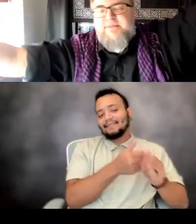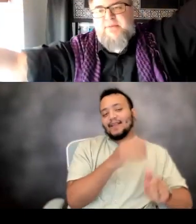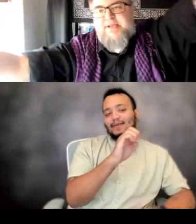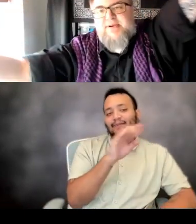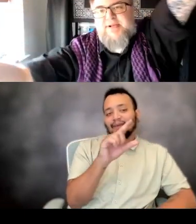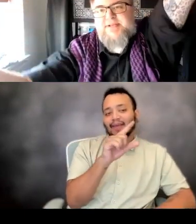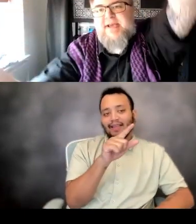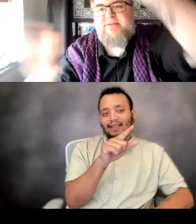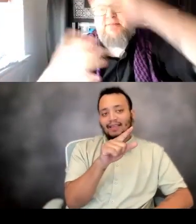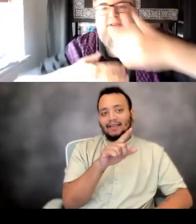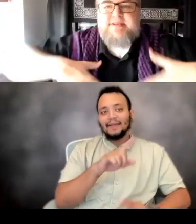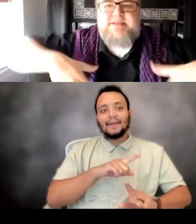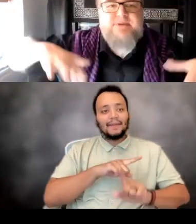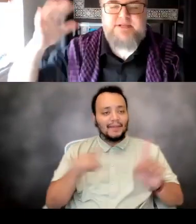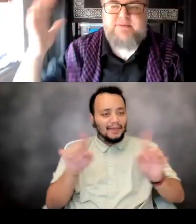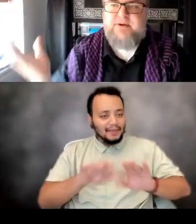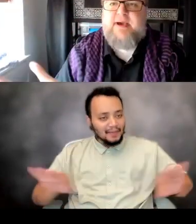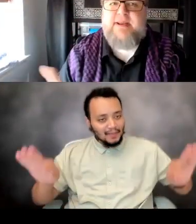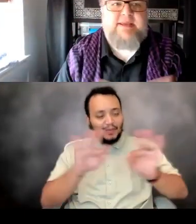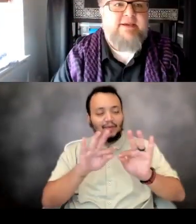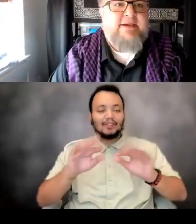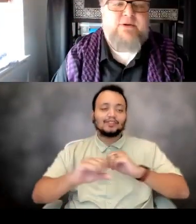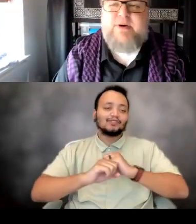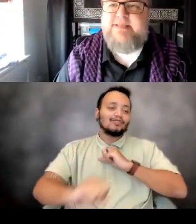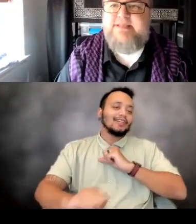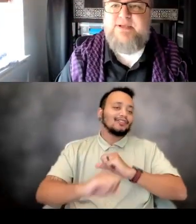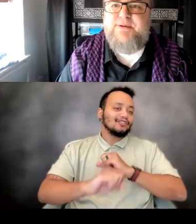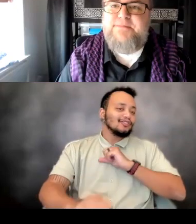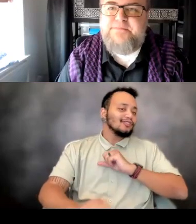but we encourage everybody to stretch if your body wants to.